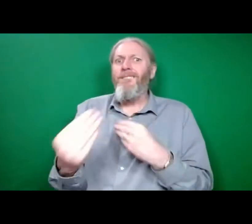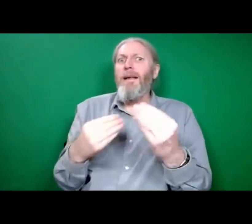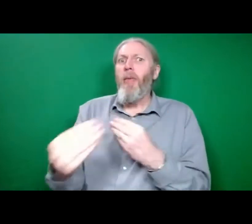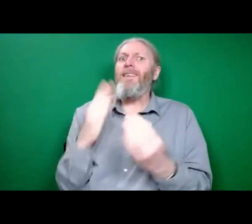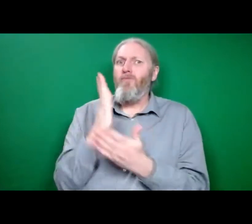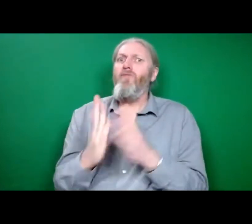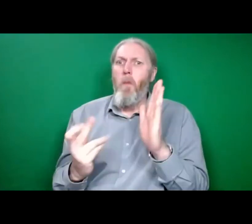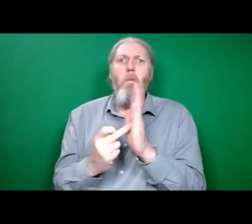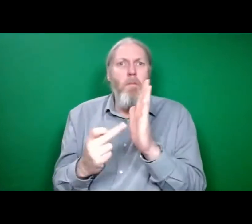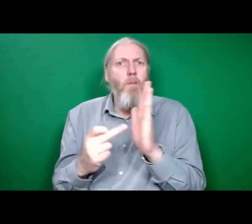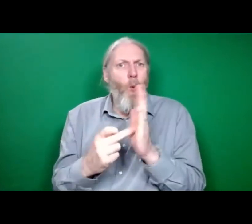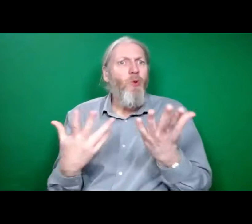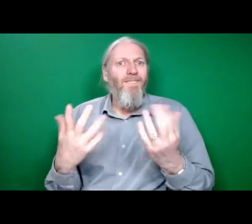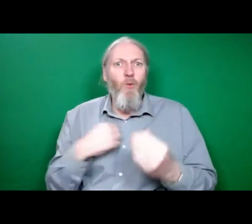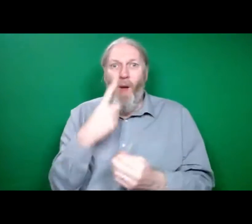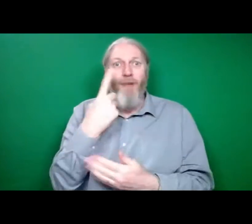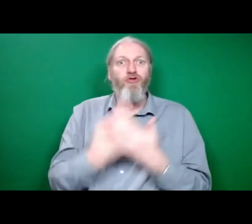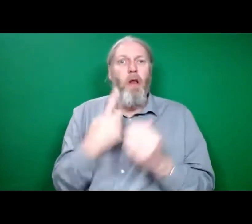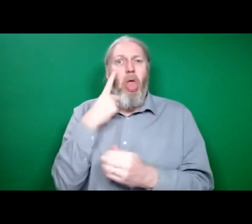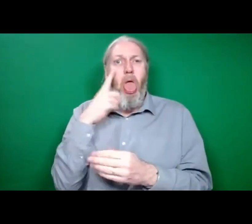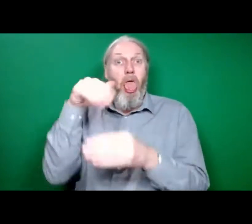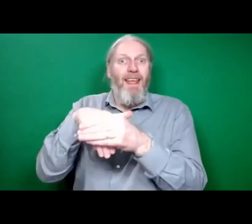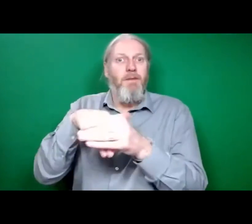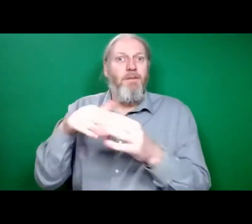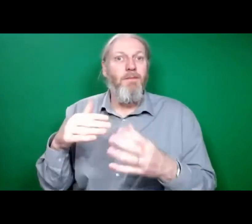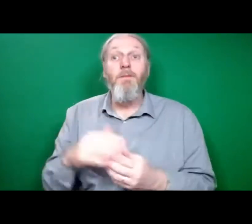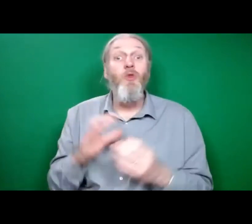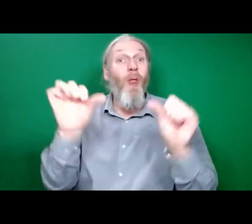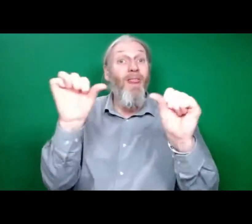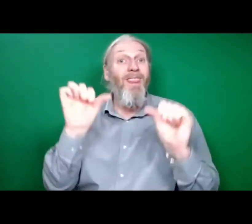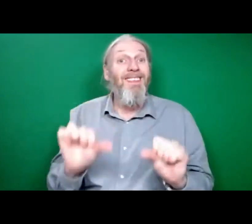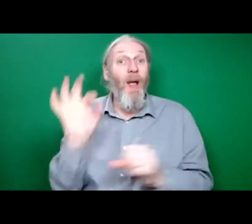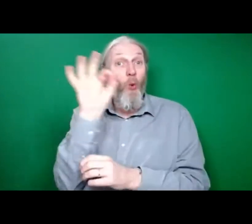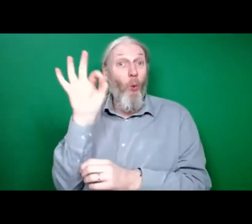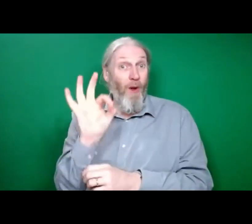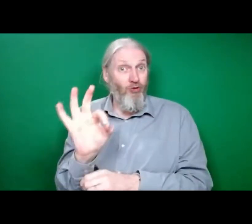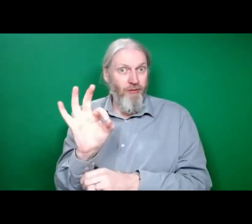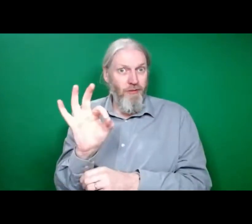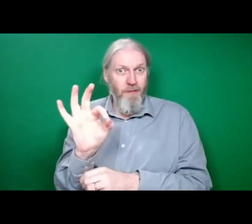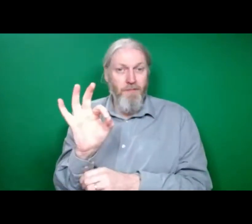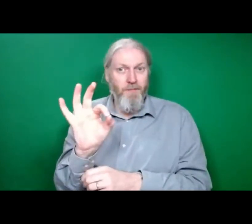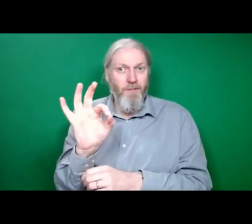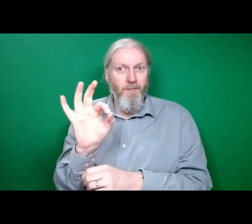So, I think it falls pack to us to keep pushing for better achievement on that front.